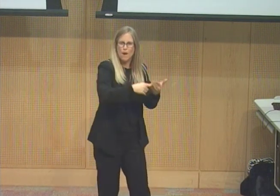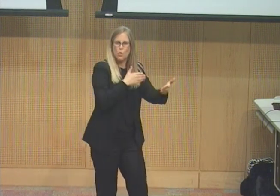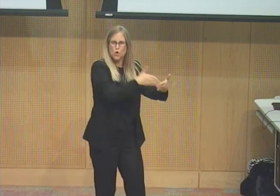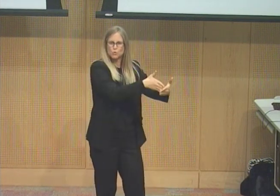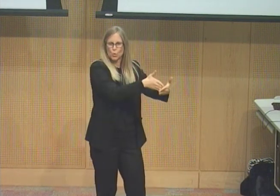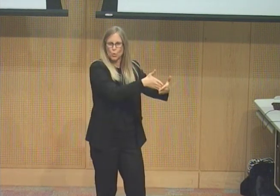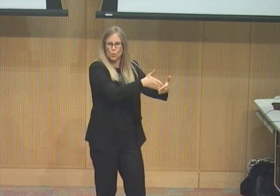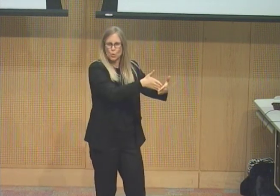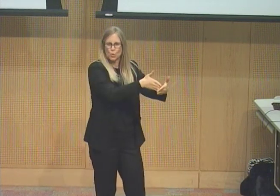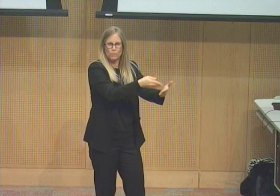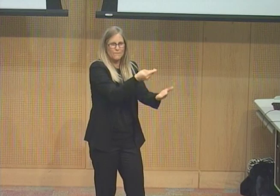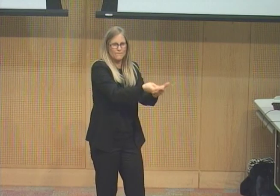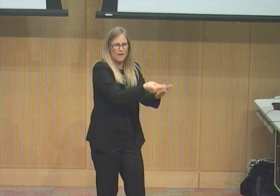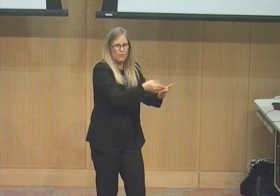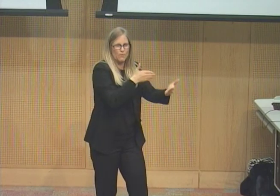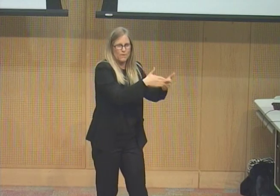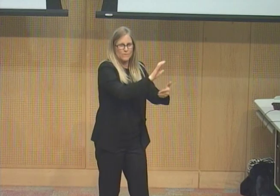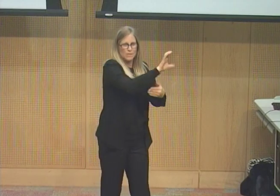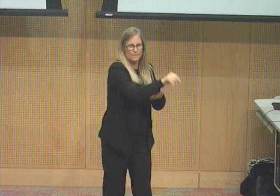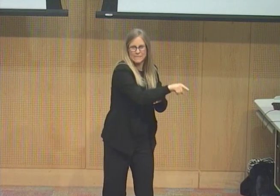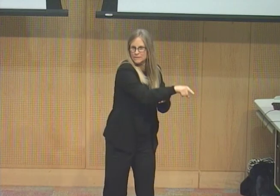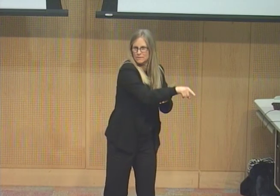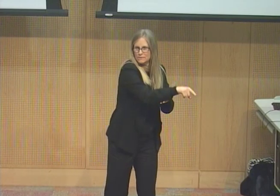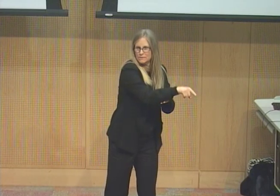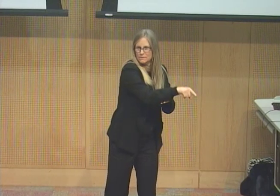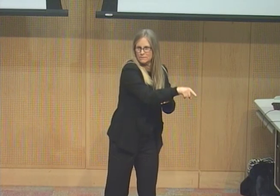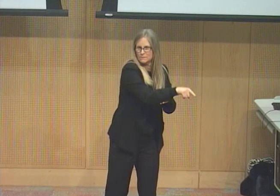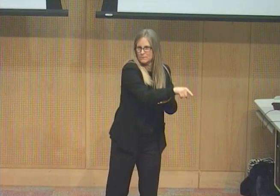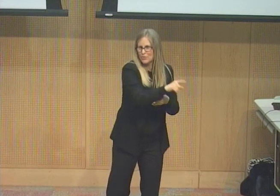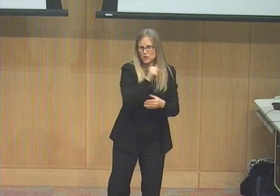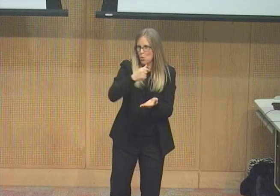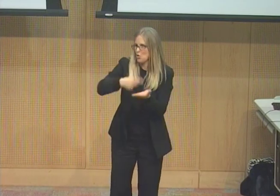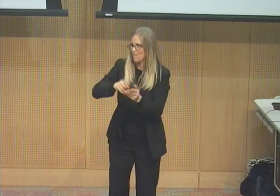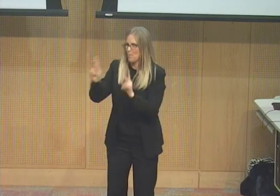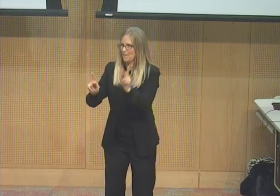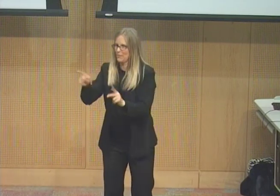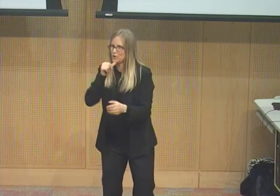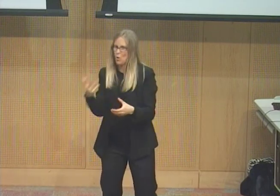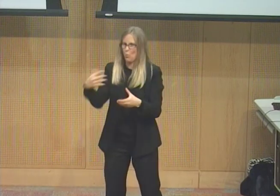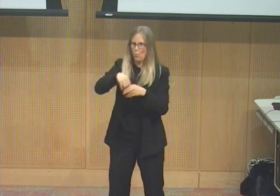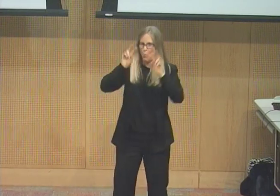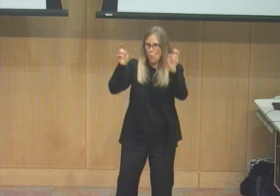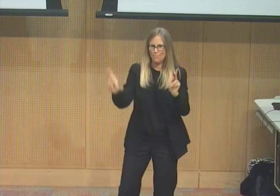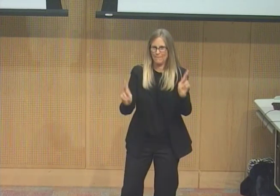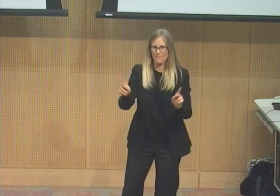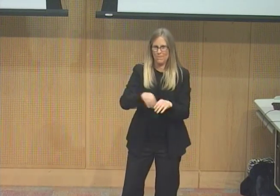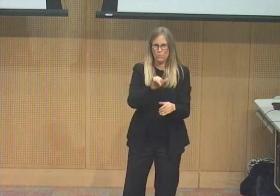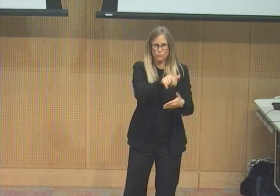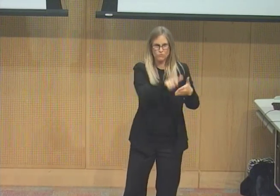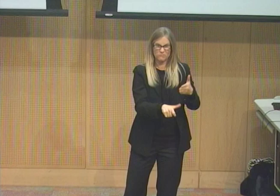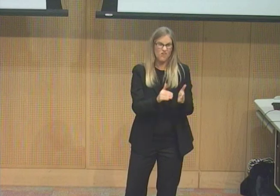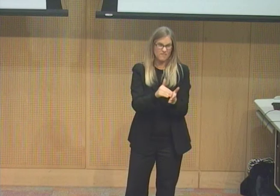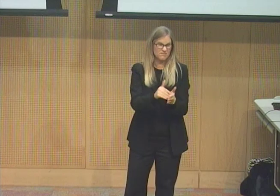of implantation, but they typically ended up in litigation, suing the companies, didn't speak about the people